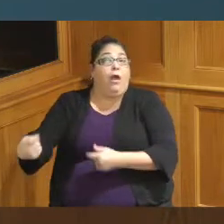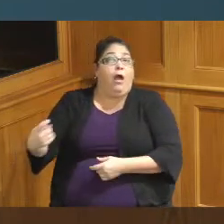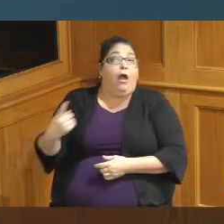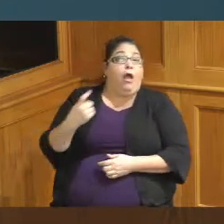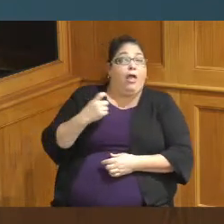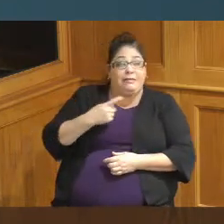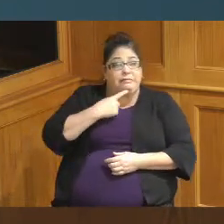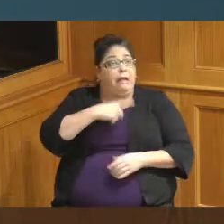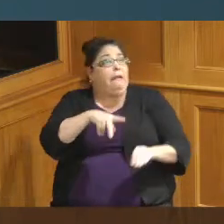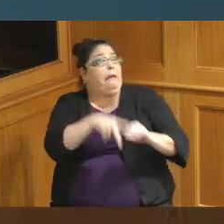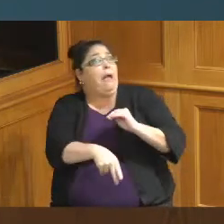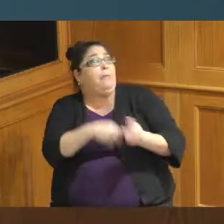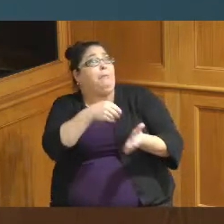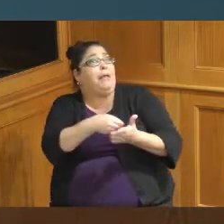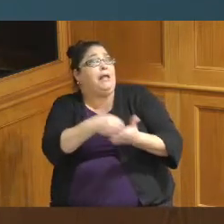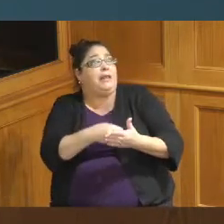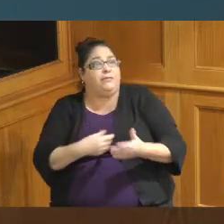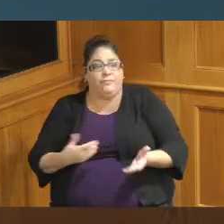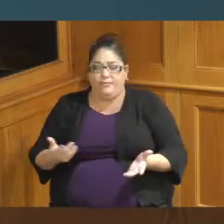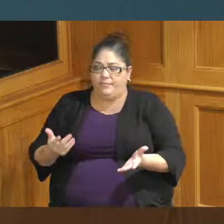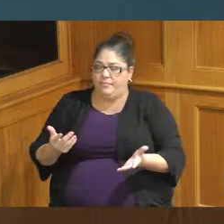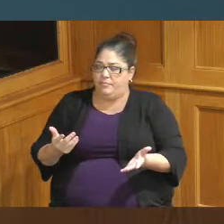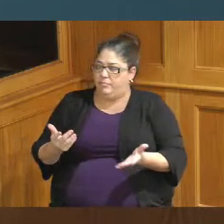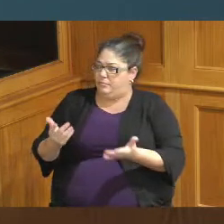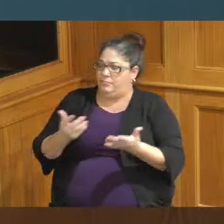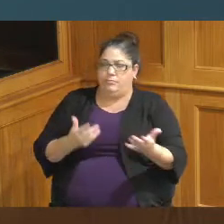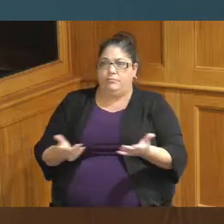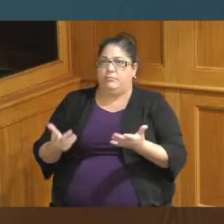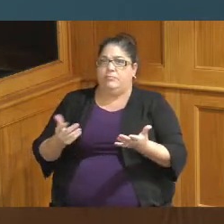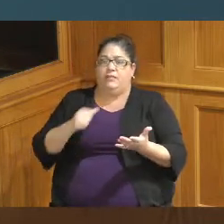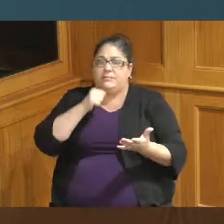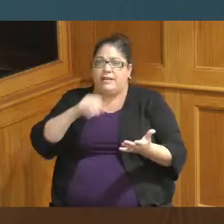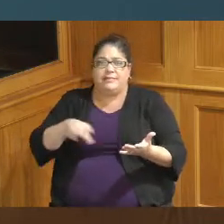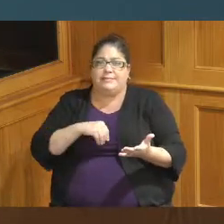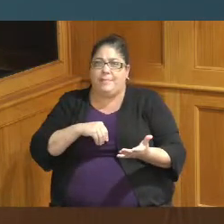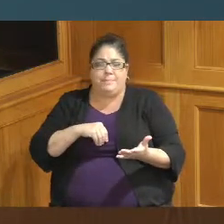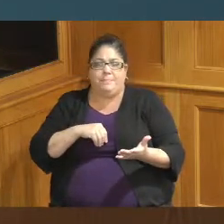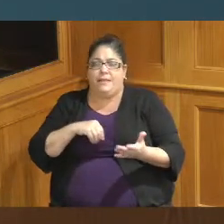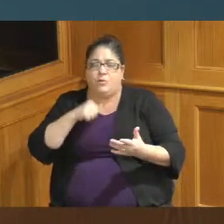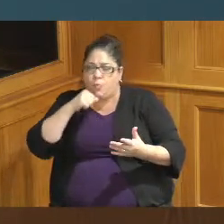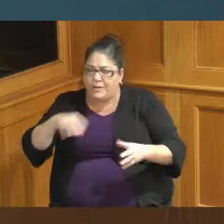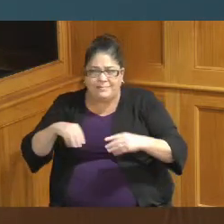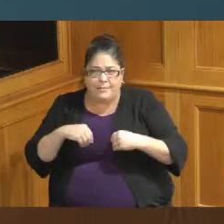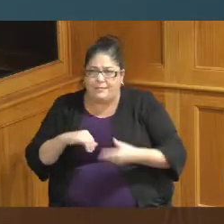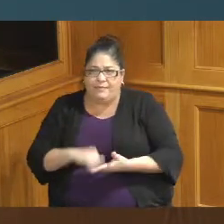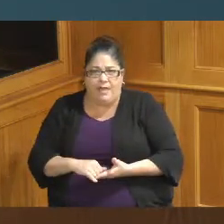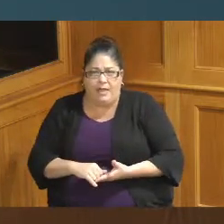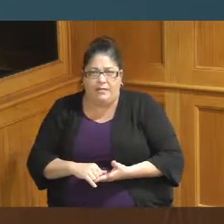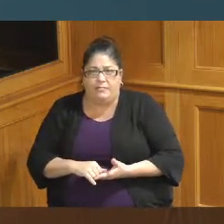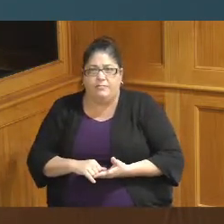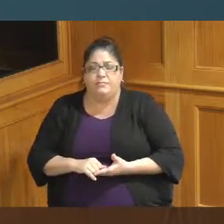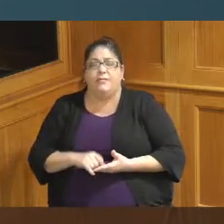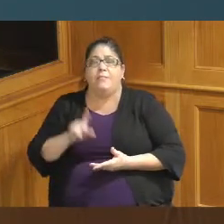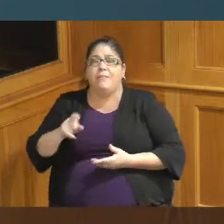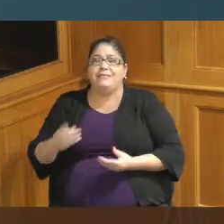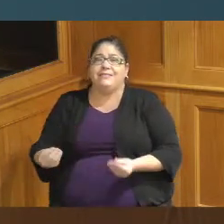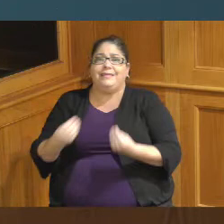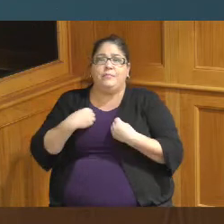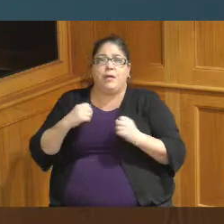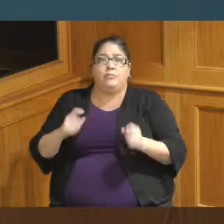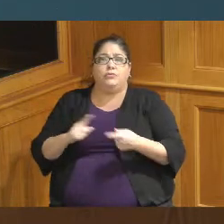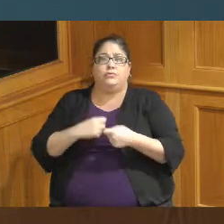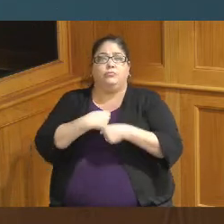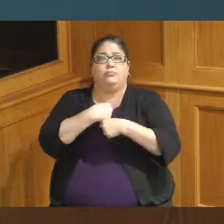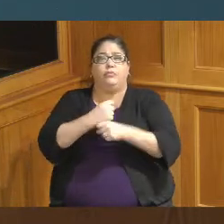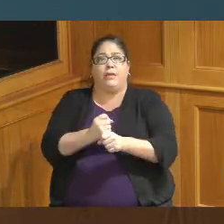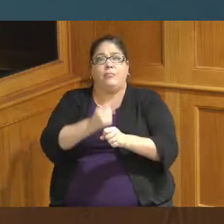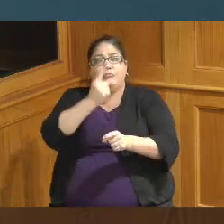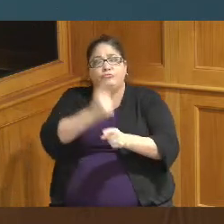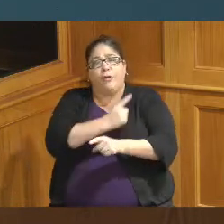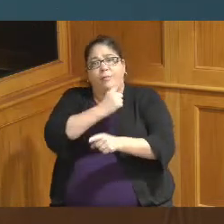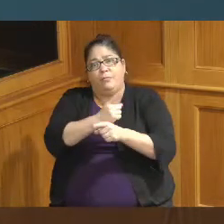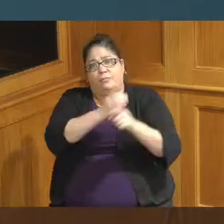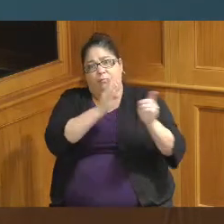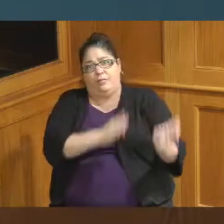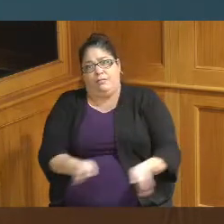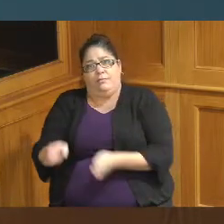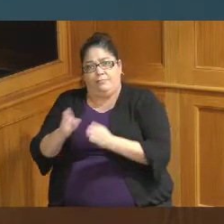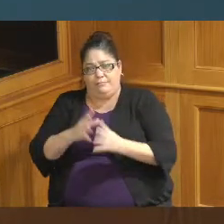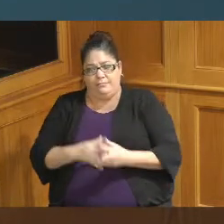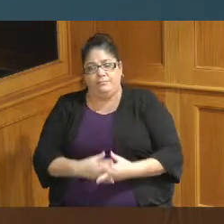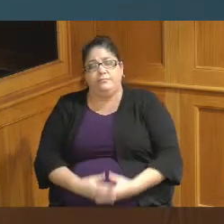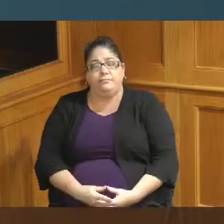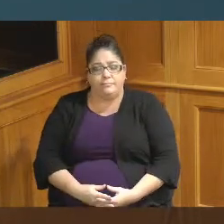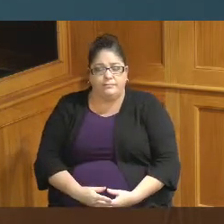got to cut that is unacceptable to me we must have proper planning we must have proper planning for